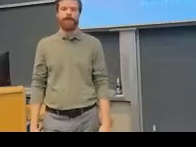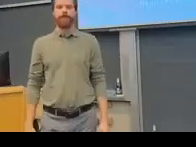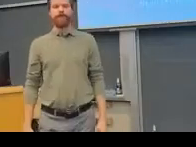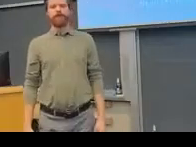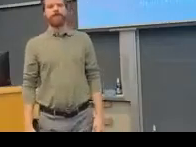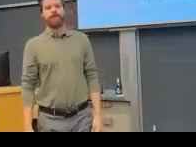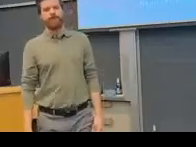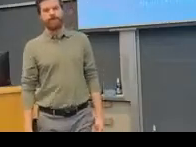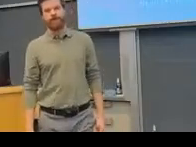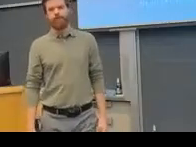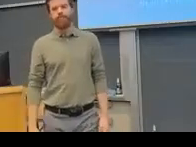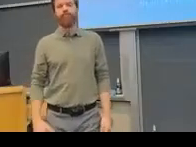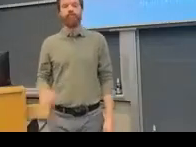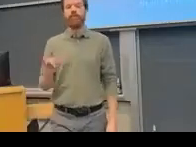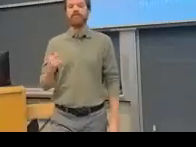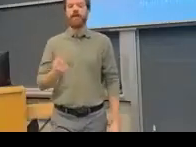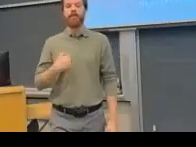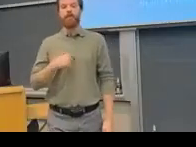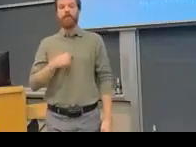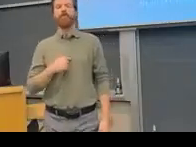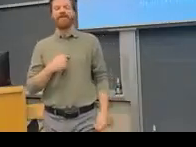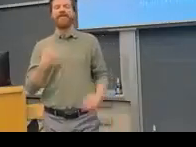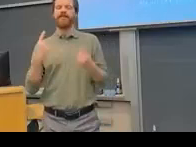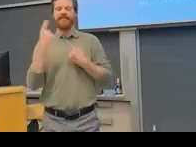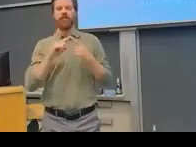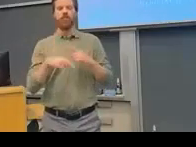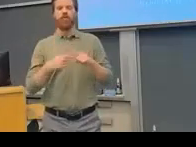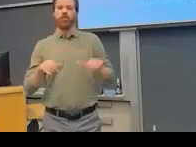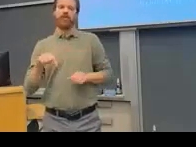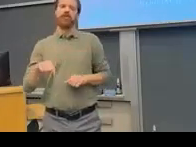that is something that we take into consideration when we're doing this a lot of people would like